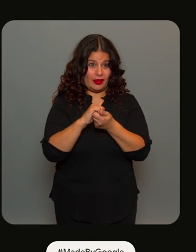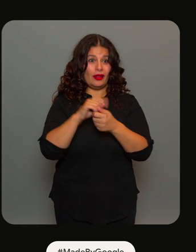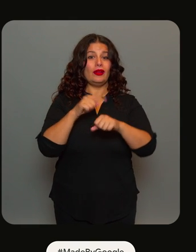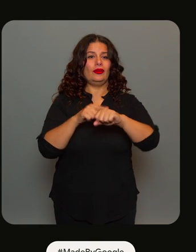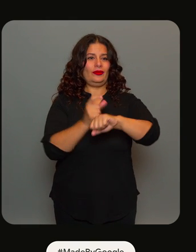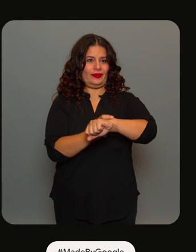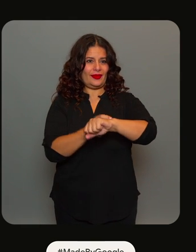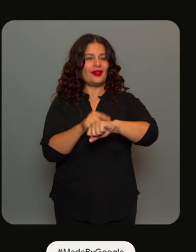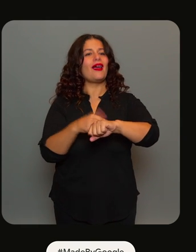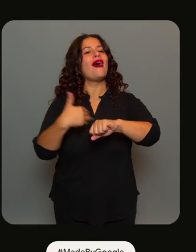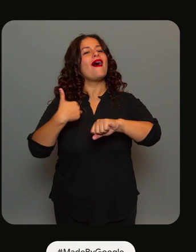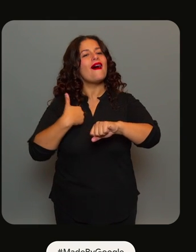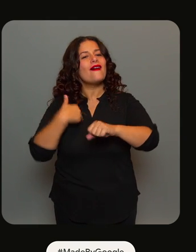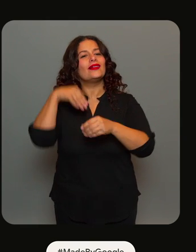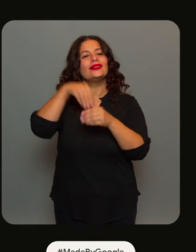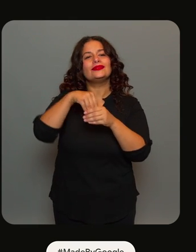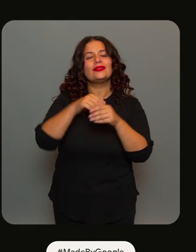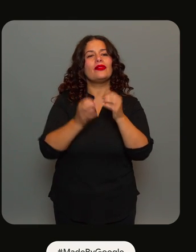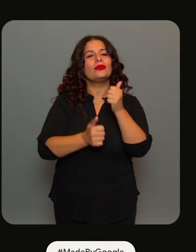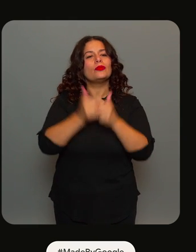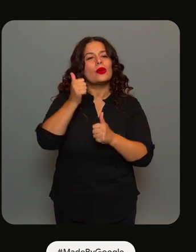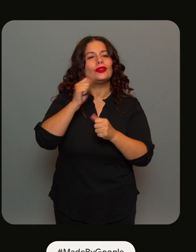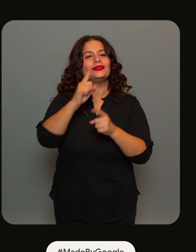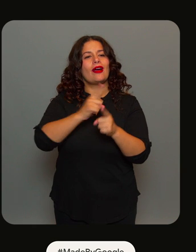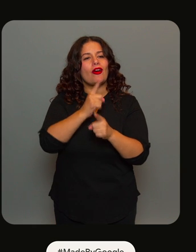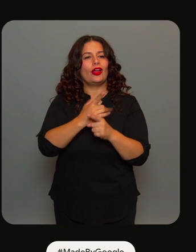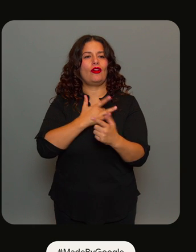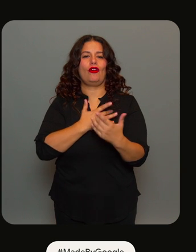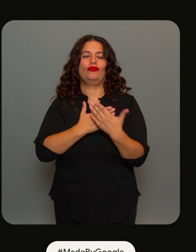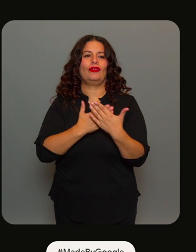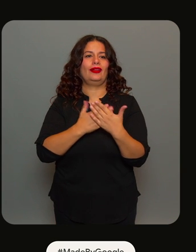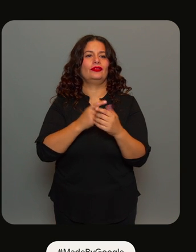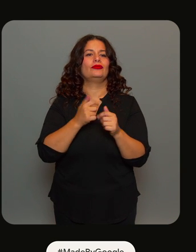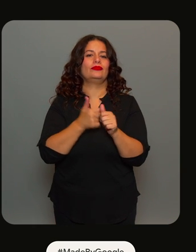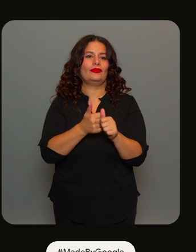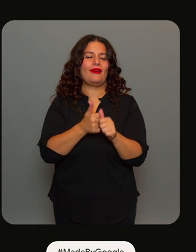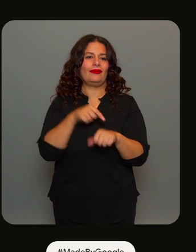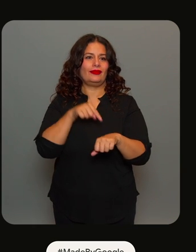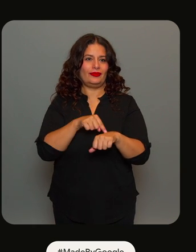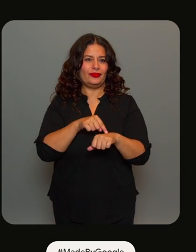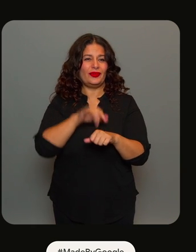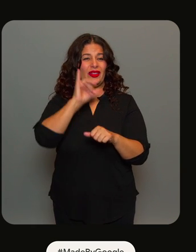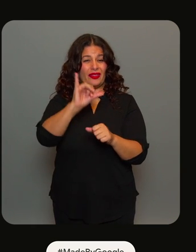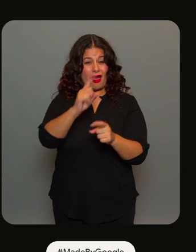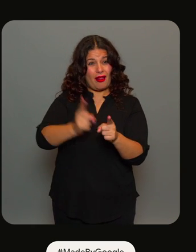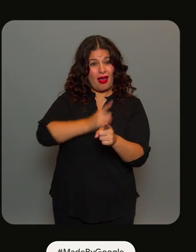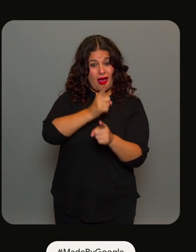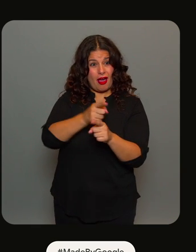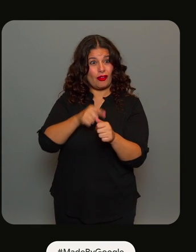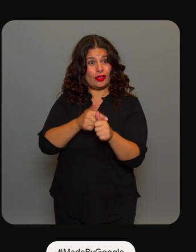accurate heart rate tracking yet. This level of all-day, accurate heart rate tracking is so much